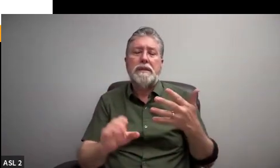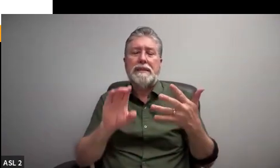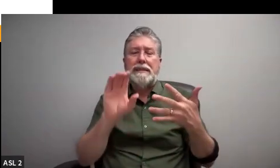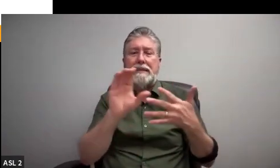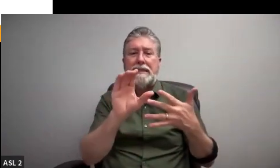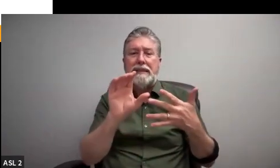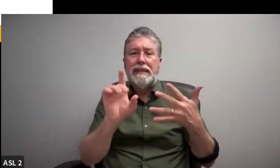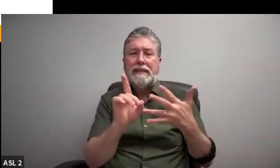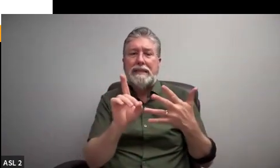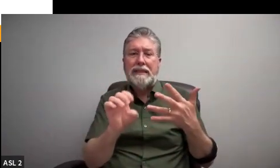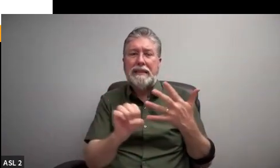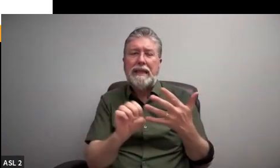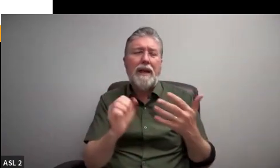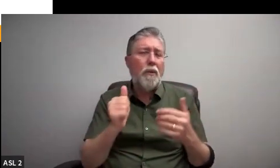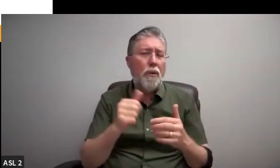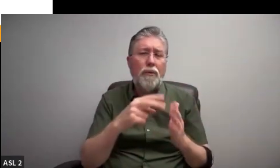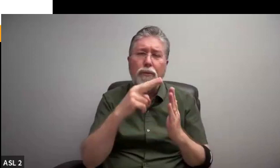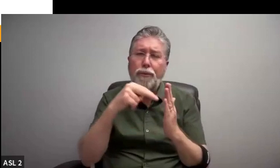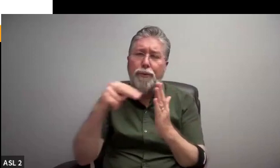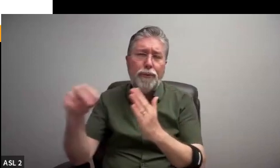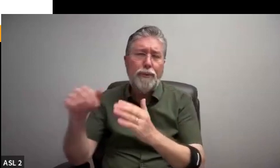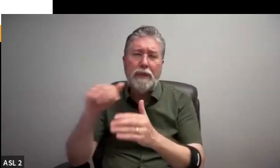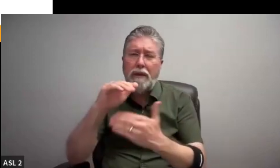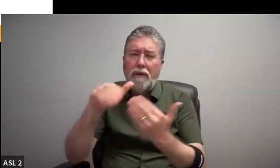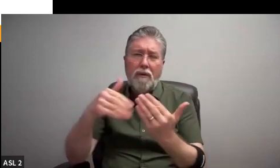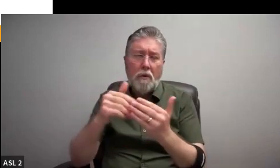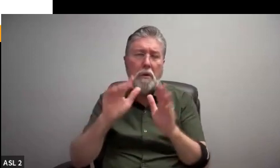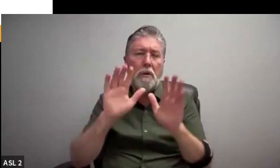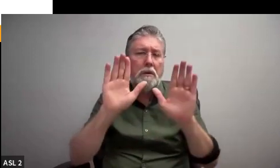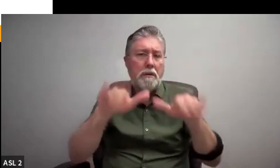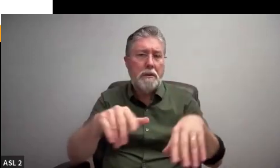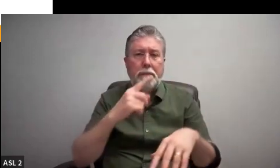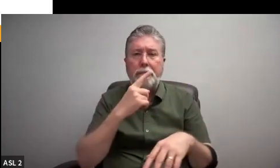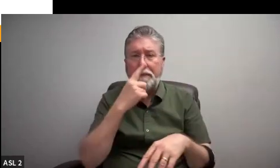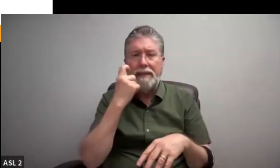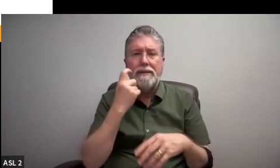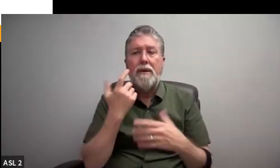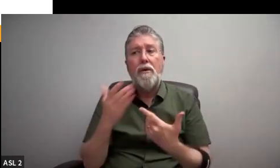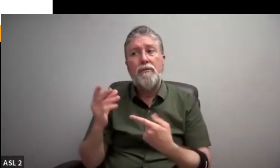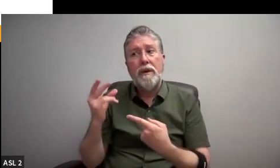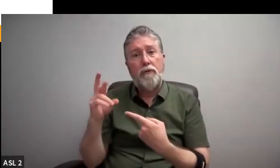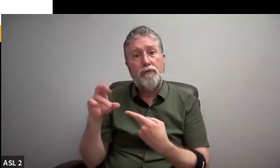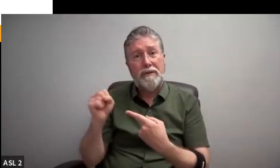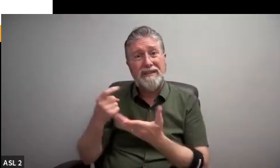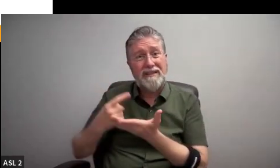through the entire list since it's again a repeat of what Chris discussed above, but I'll just